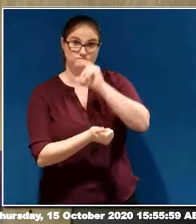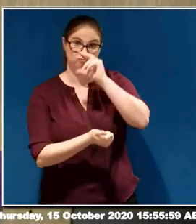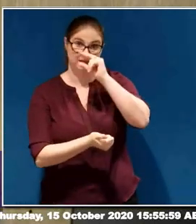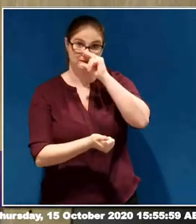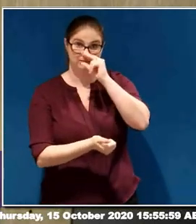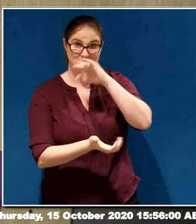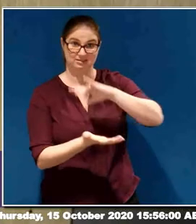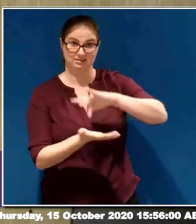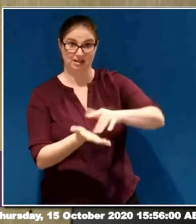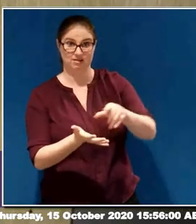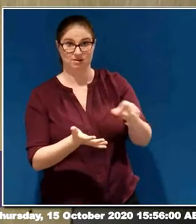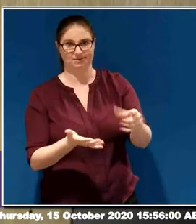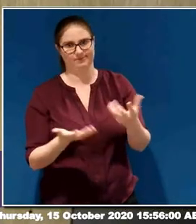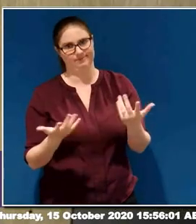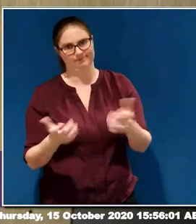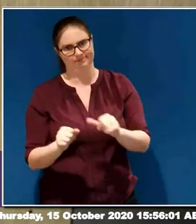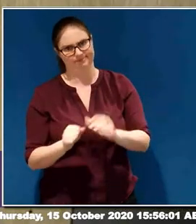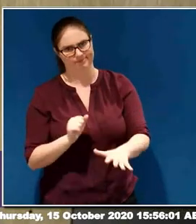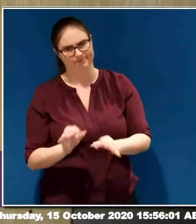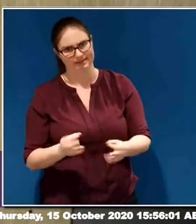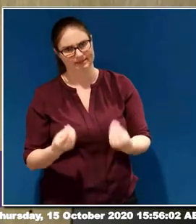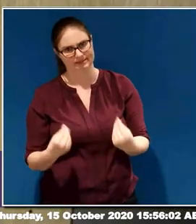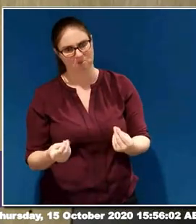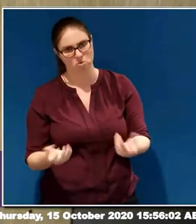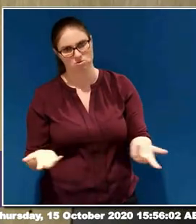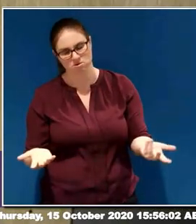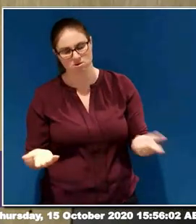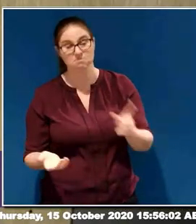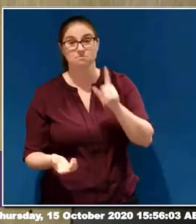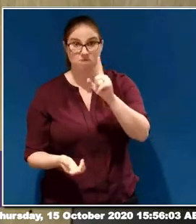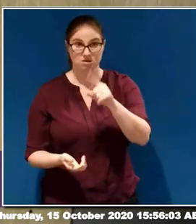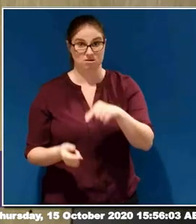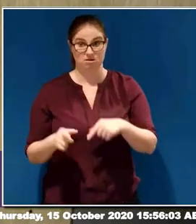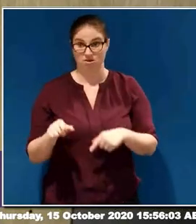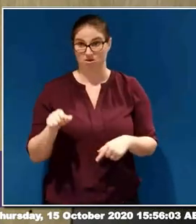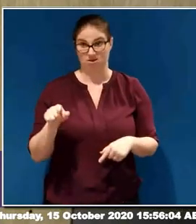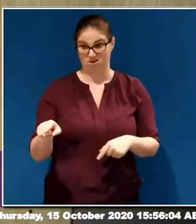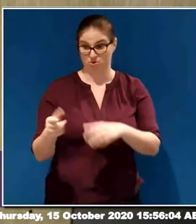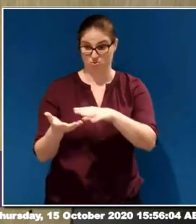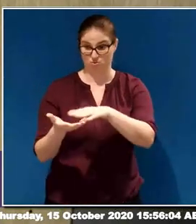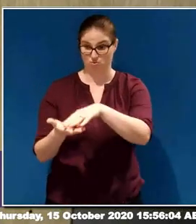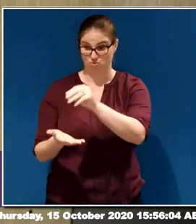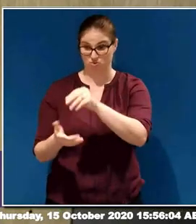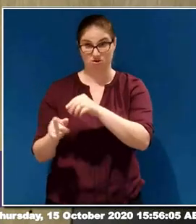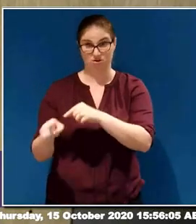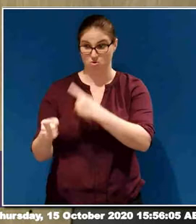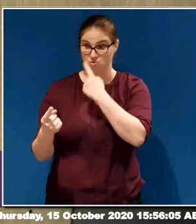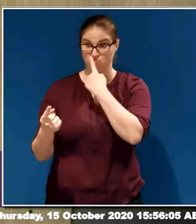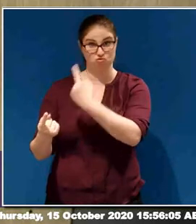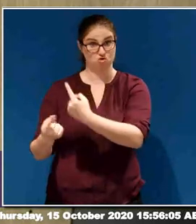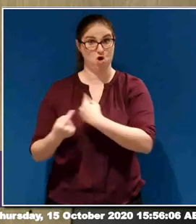a student there said to me, he was 13, and when we asked him, you know,